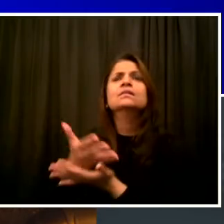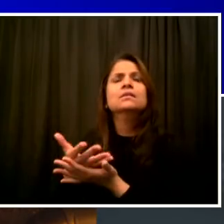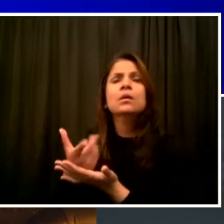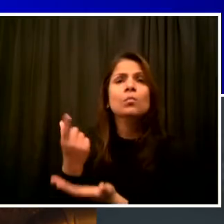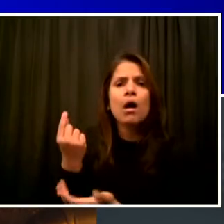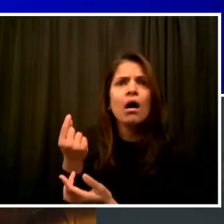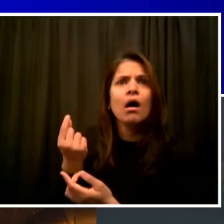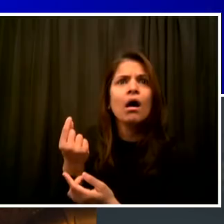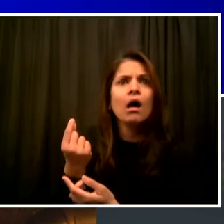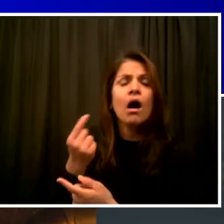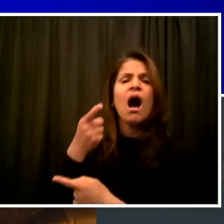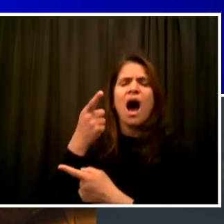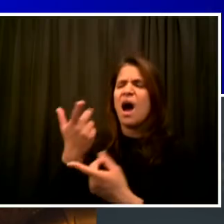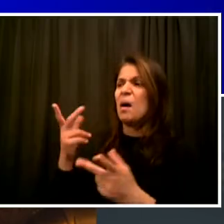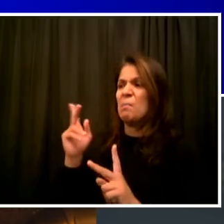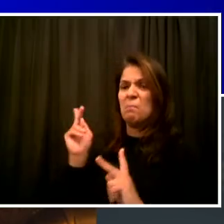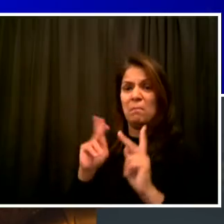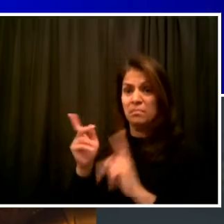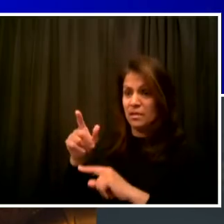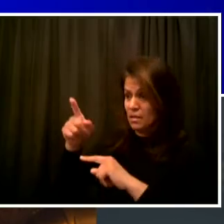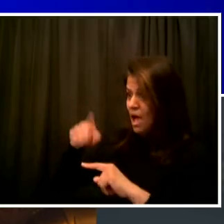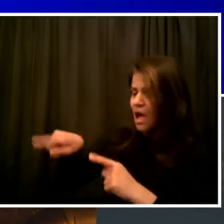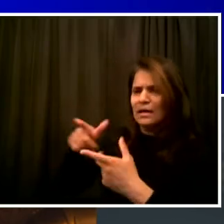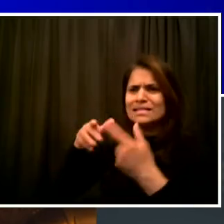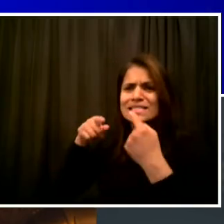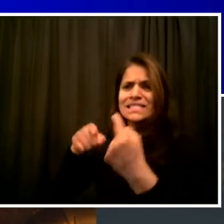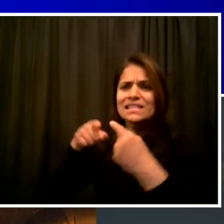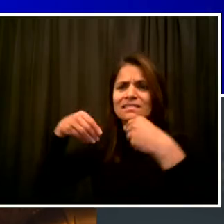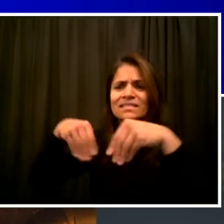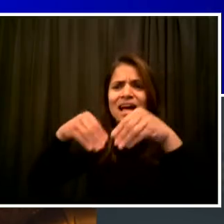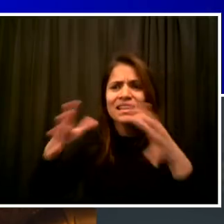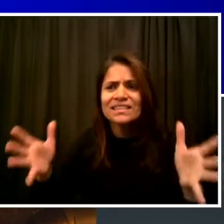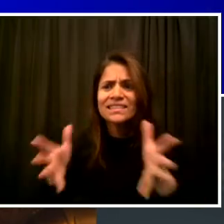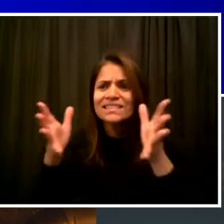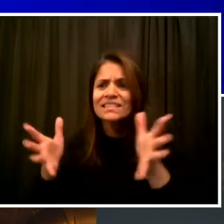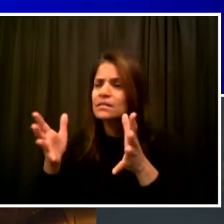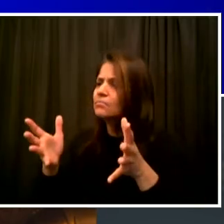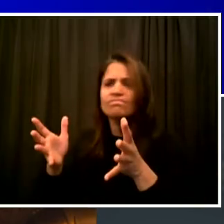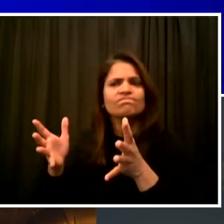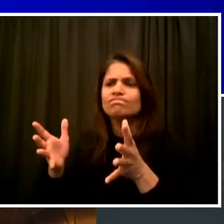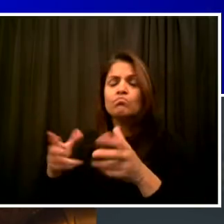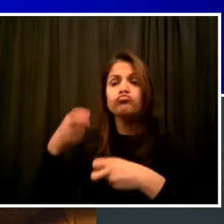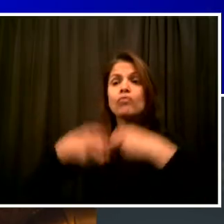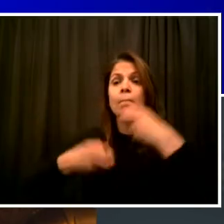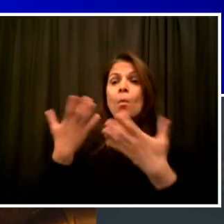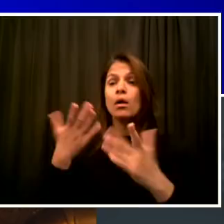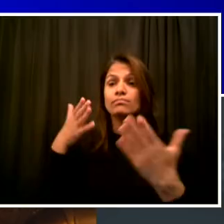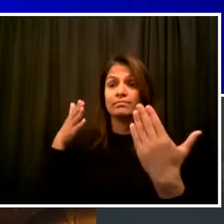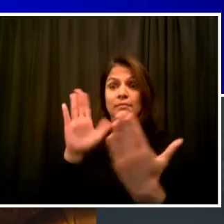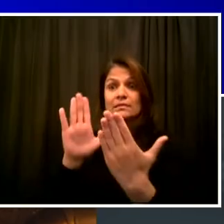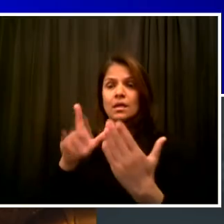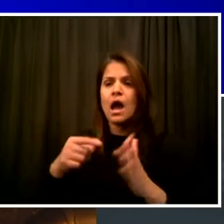THIS DISCRIMINATION AND BIAS WHEREVER WE SEE IT. WE NEED PEOPLE TO CALL IN. IF ANY ACT OF